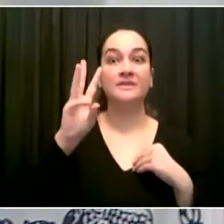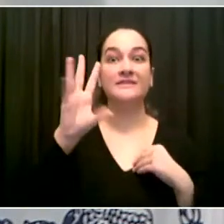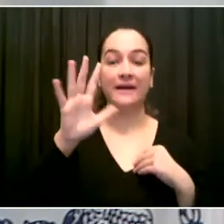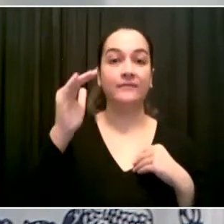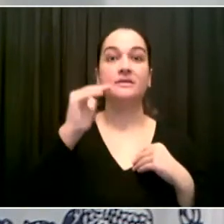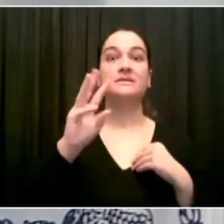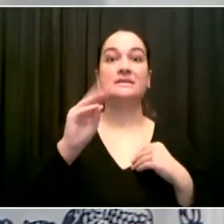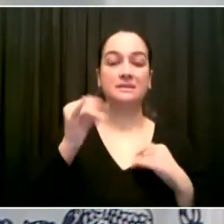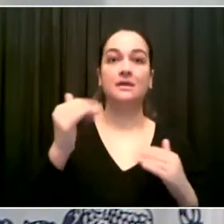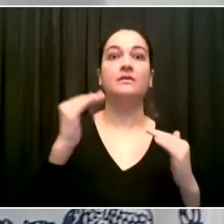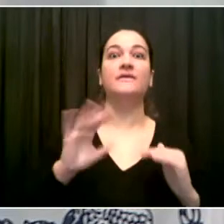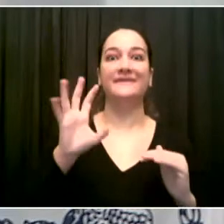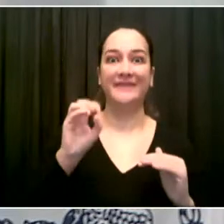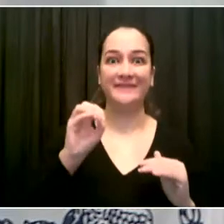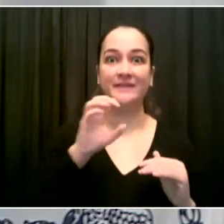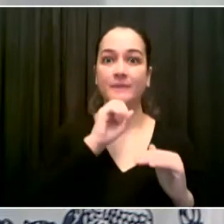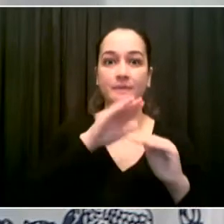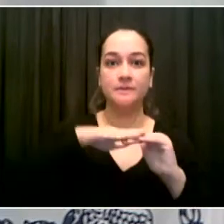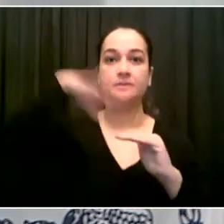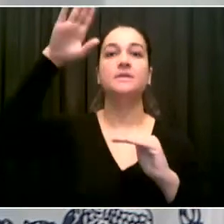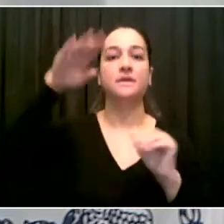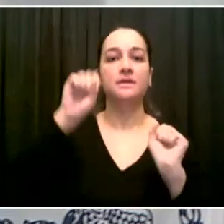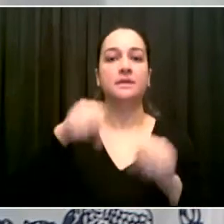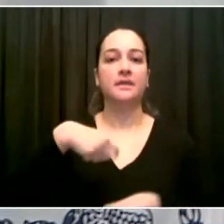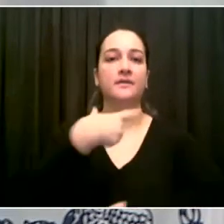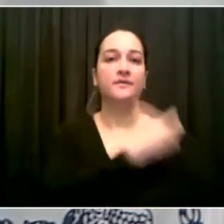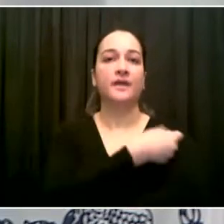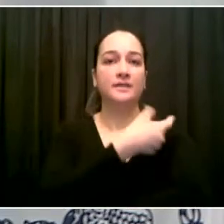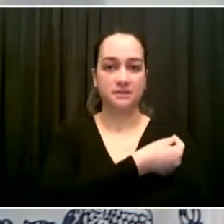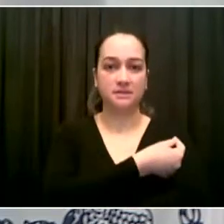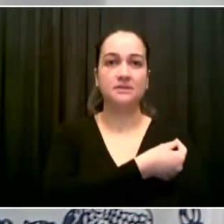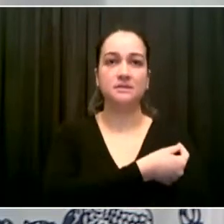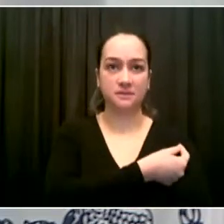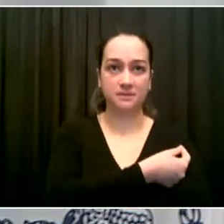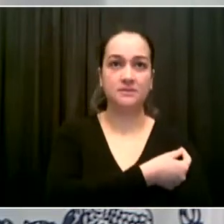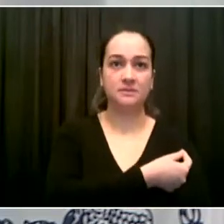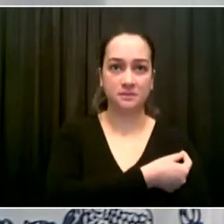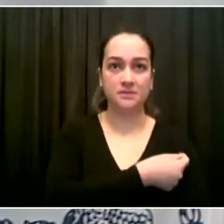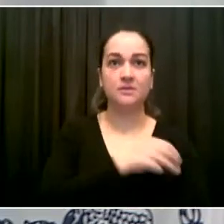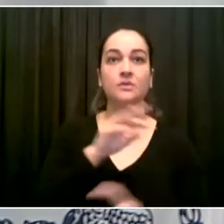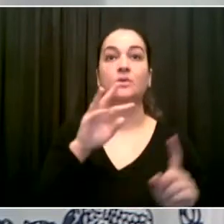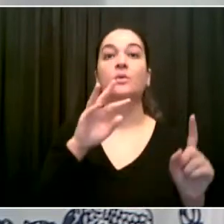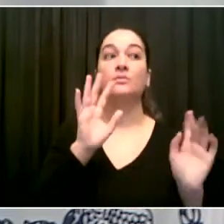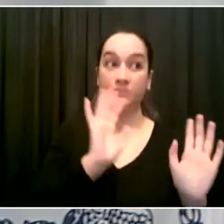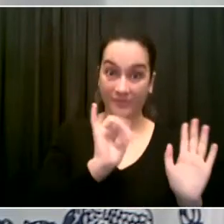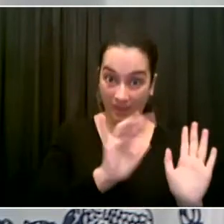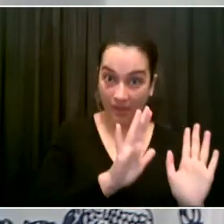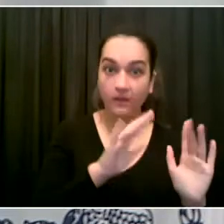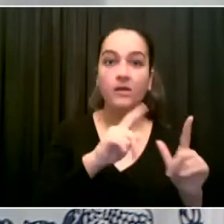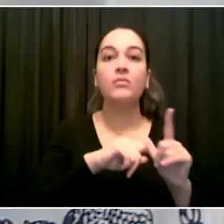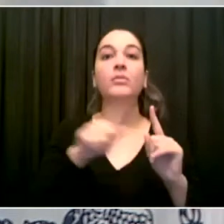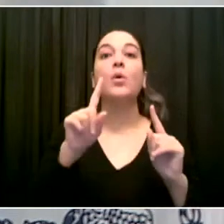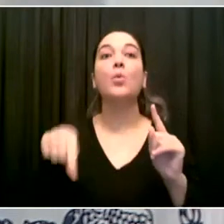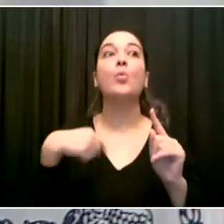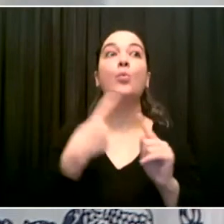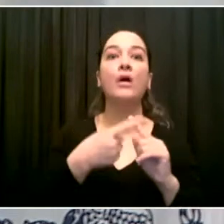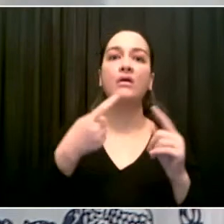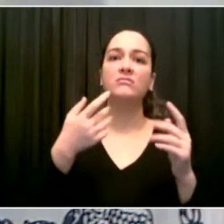CLEAR TIMELINE I THINK PRESIDENT